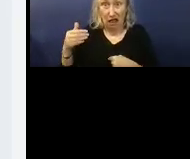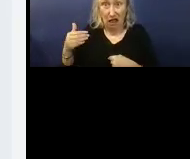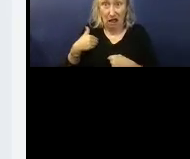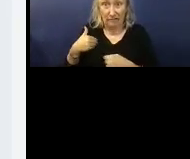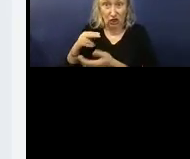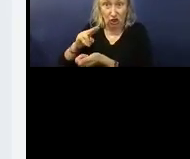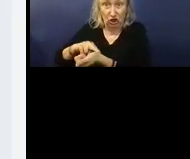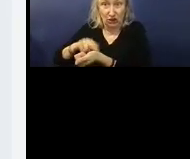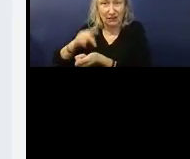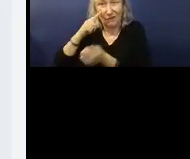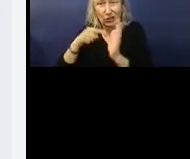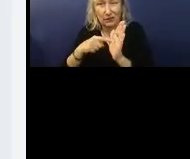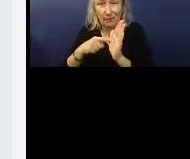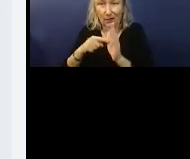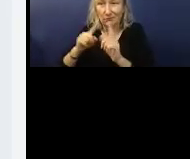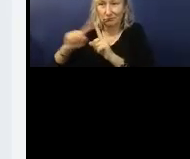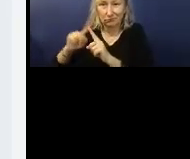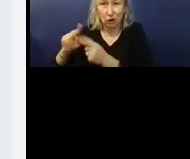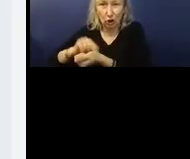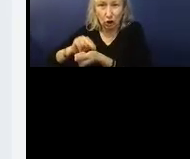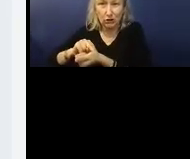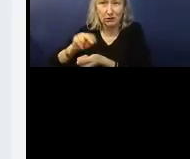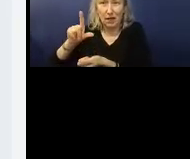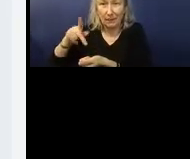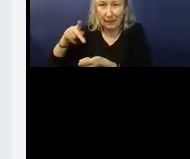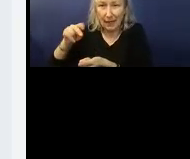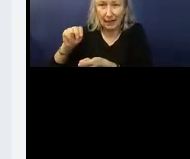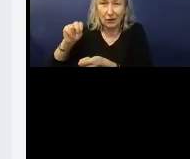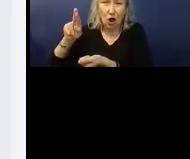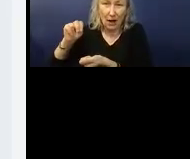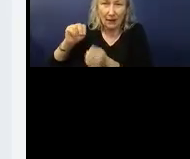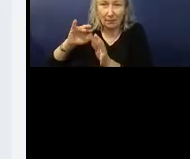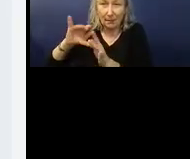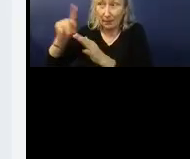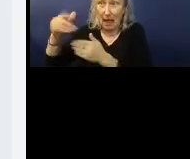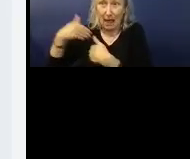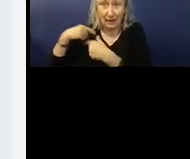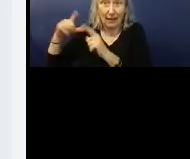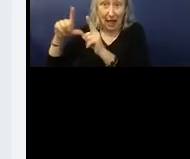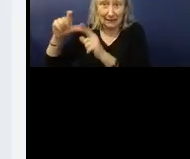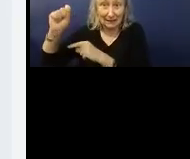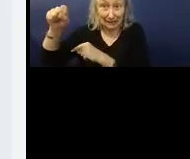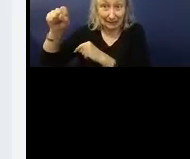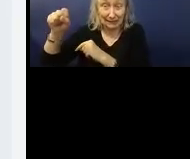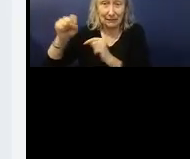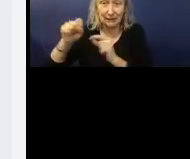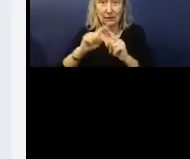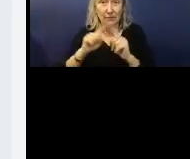you know, RNS, LPNS that work in facilities, they're licensed, yet they may be the person that was